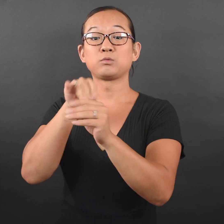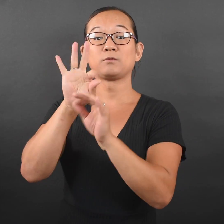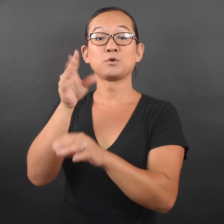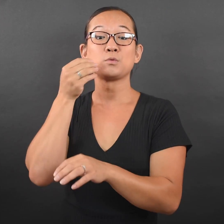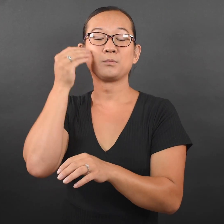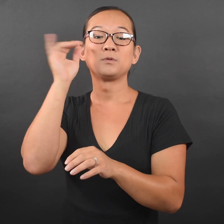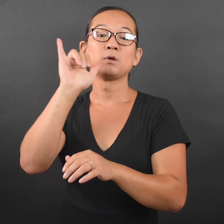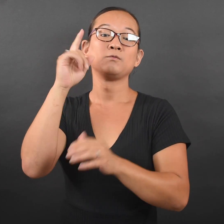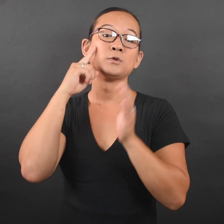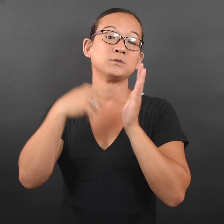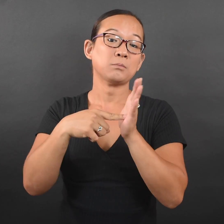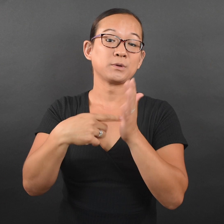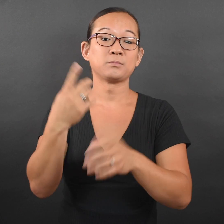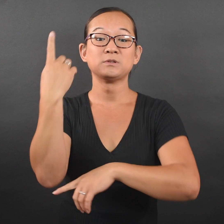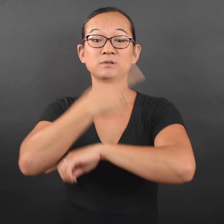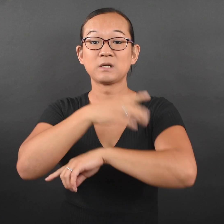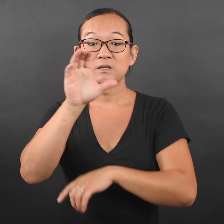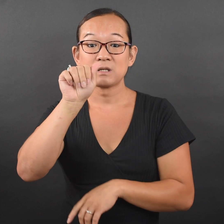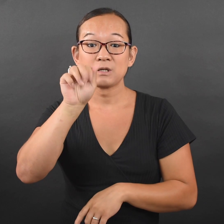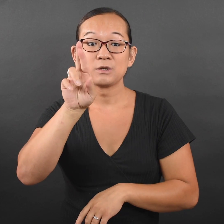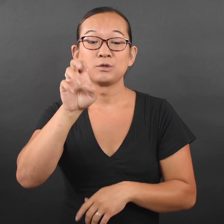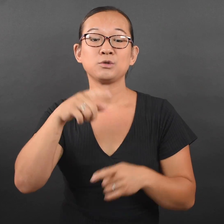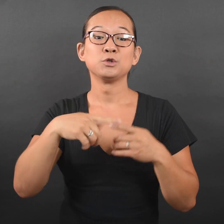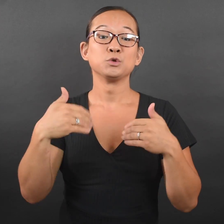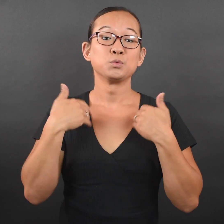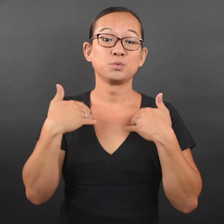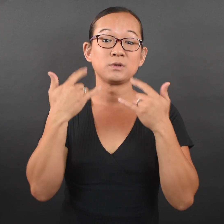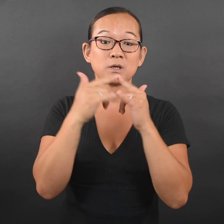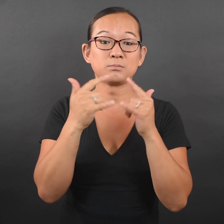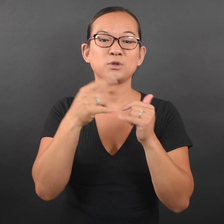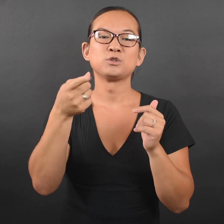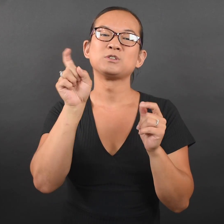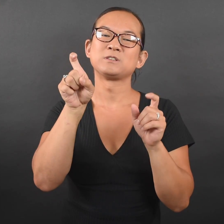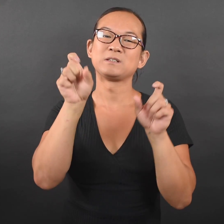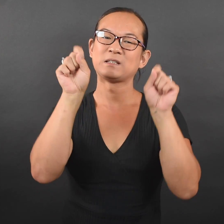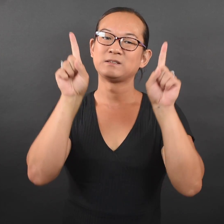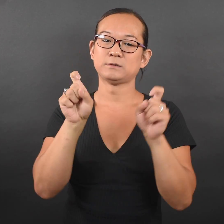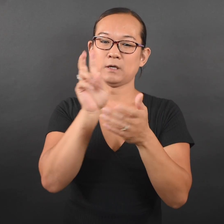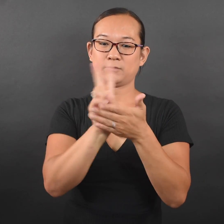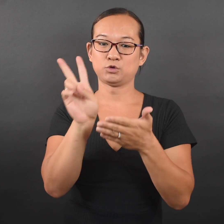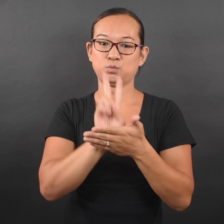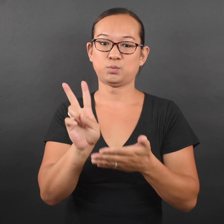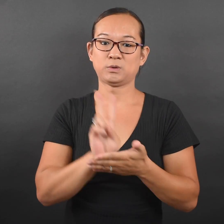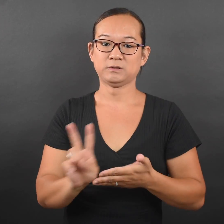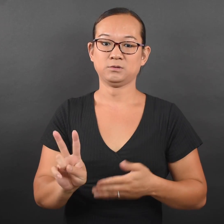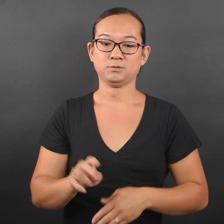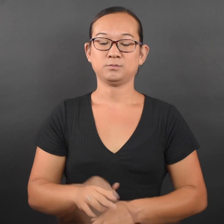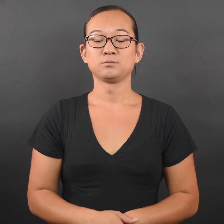outside your household, like day care or youth camps, they should get tested every two weeks.”